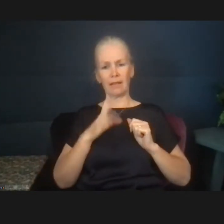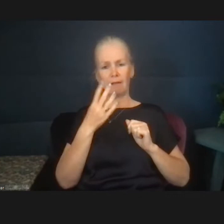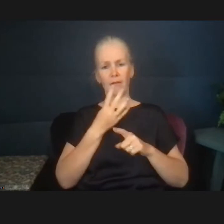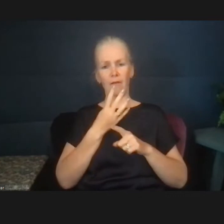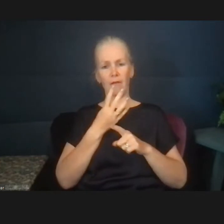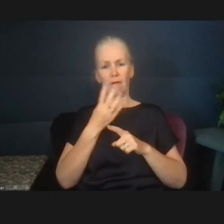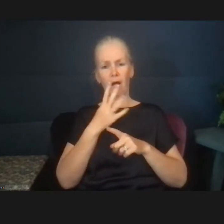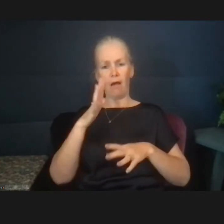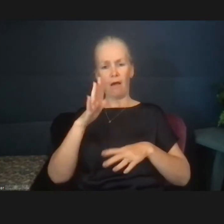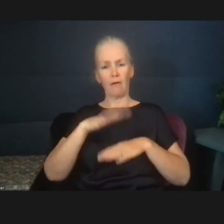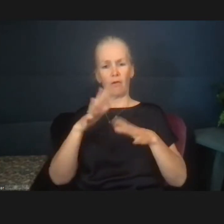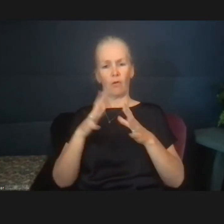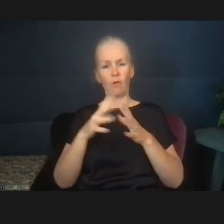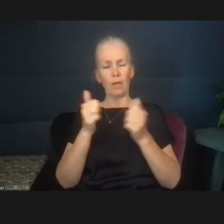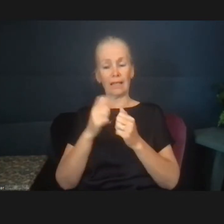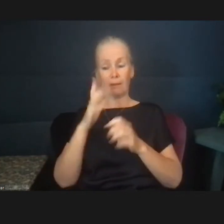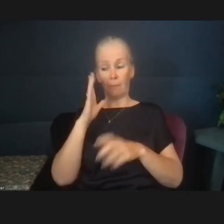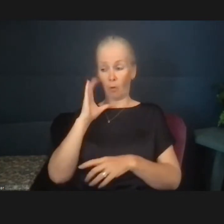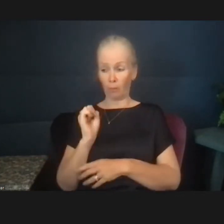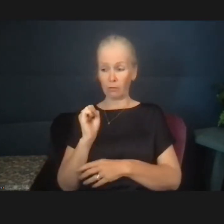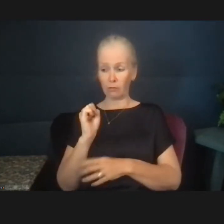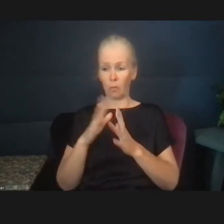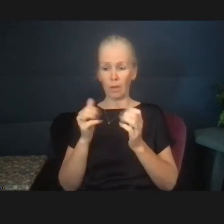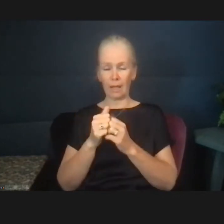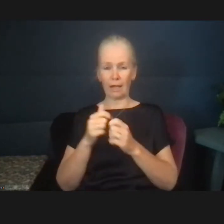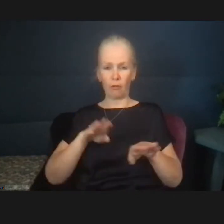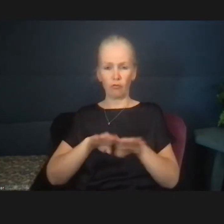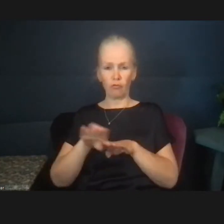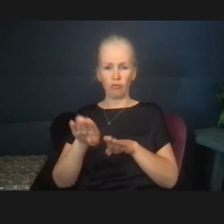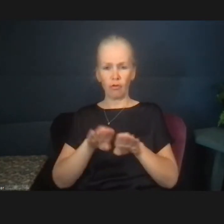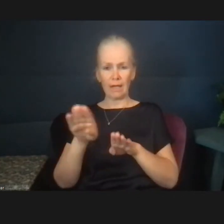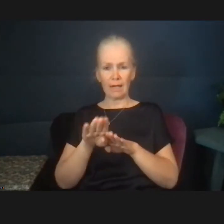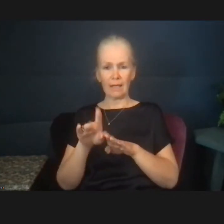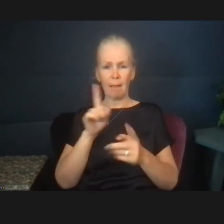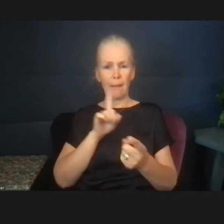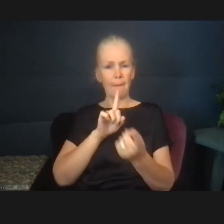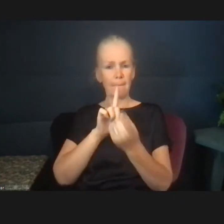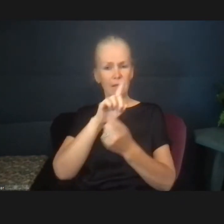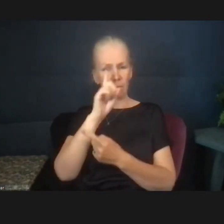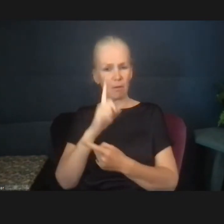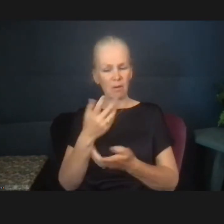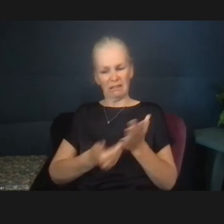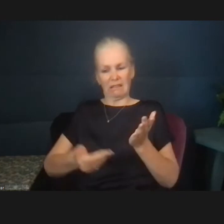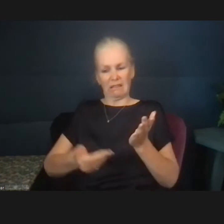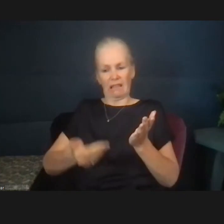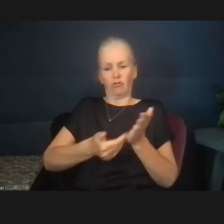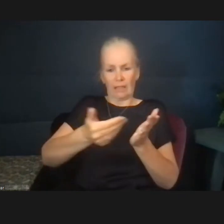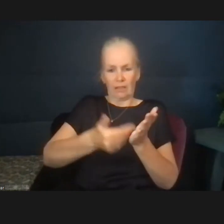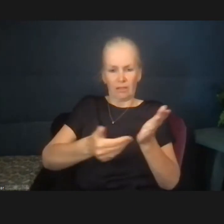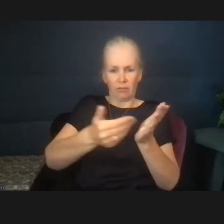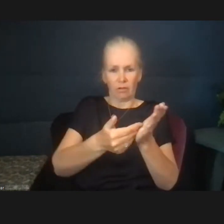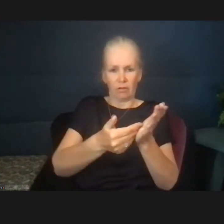compulsory weekend, of training, of meeting people, etc, etc. There is no opportunity to bring